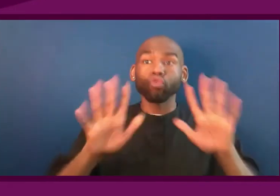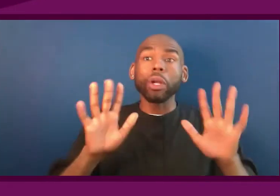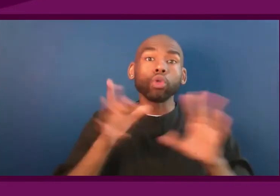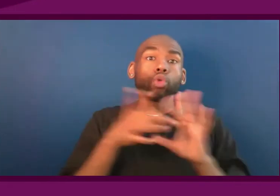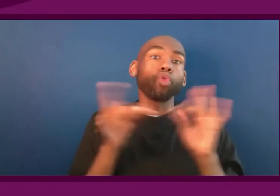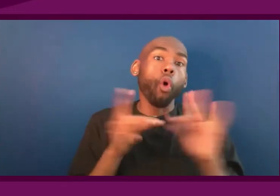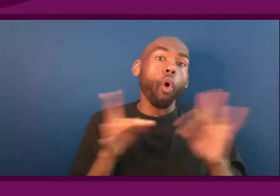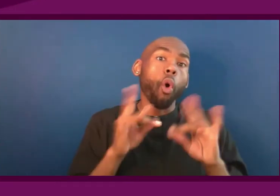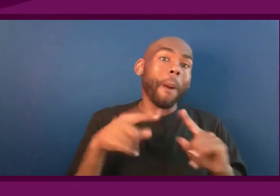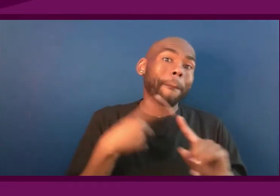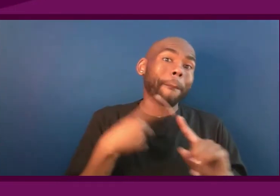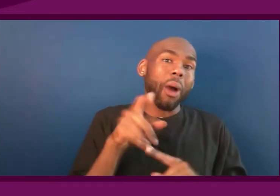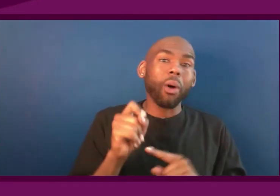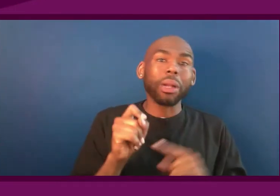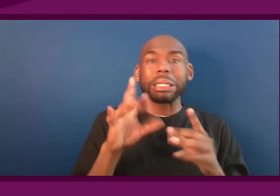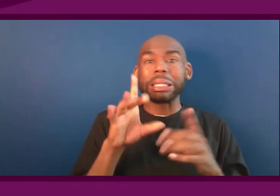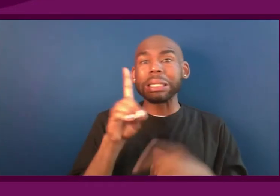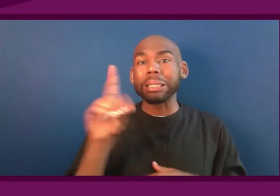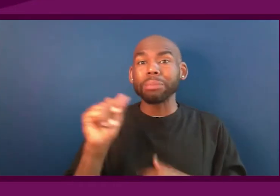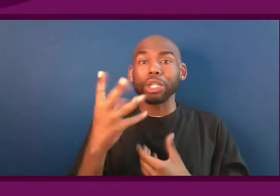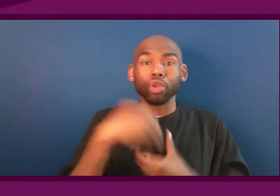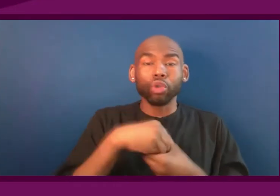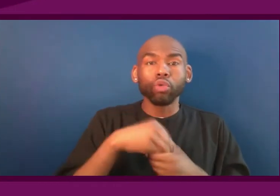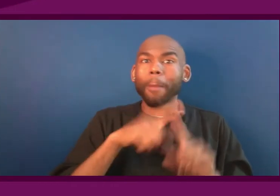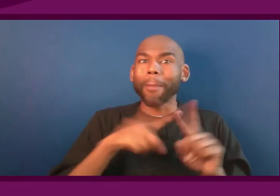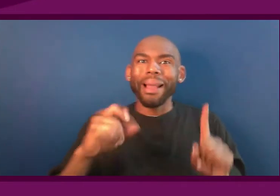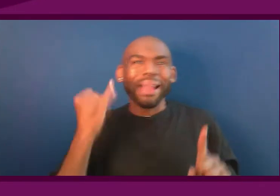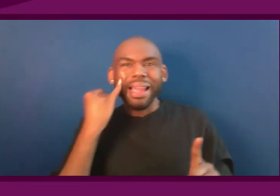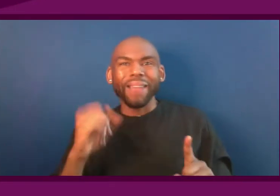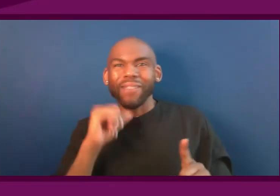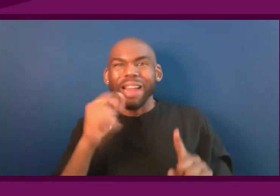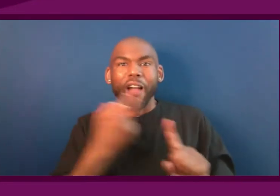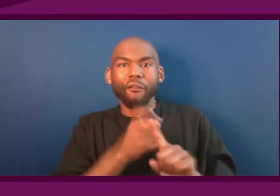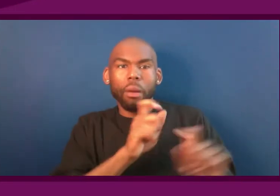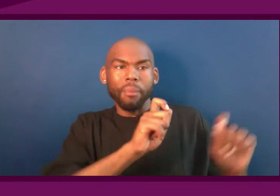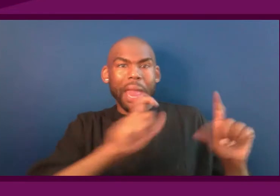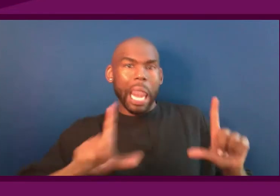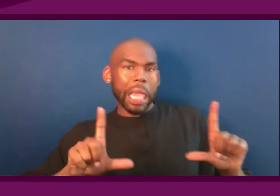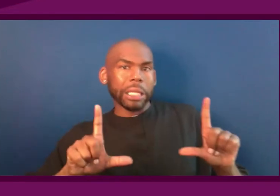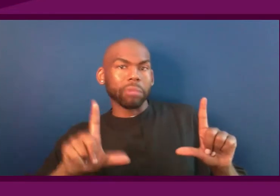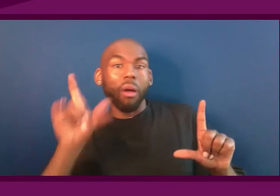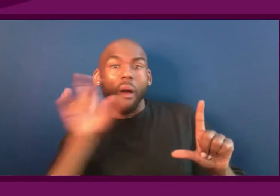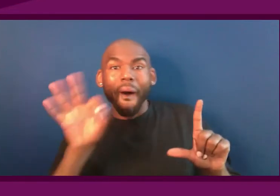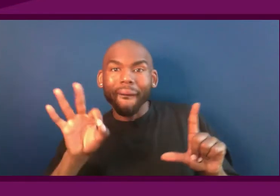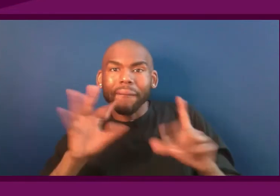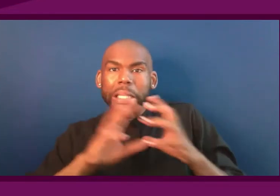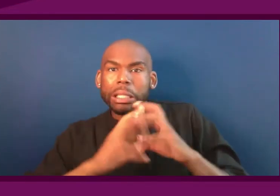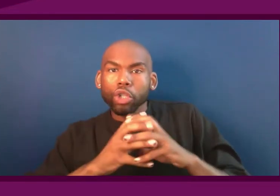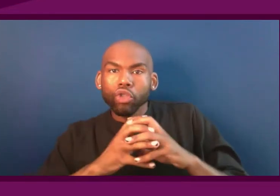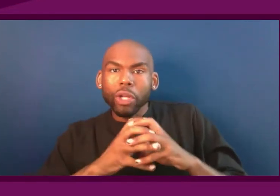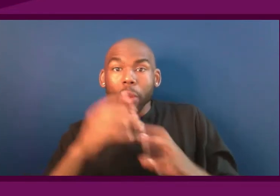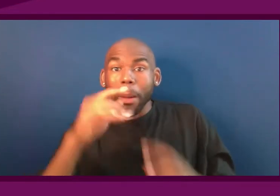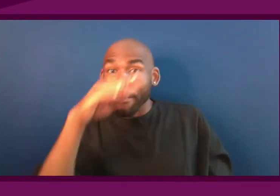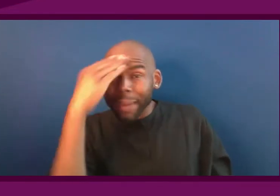women with disabilities. Looking at all of the many, many, many intersections. What about refugees with disabilities? Debra Ruh: